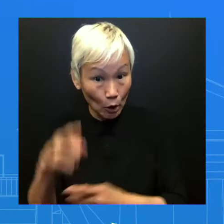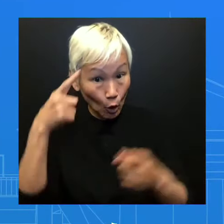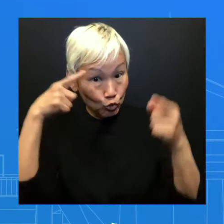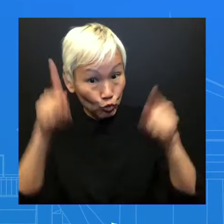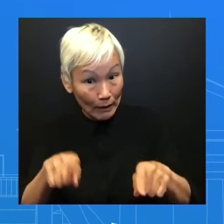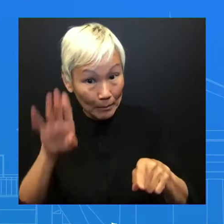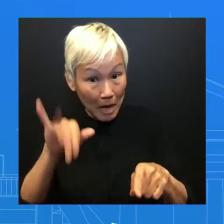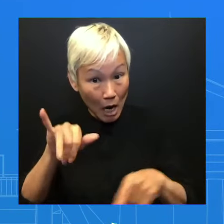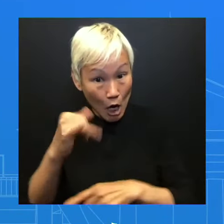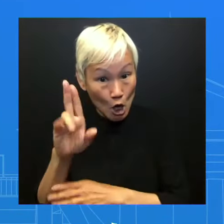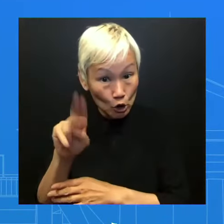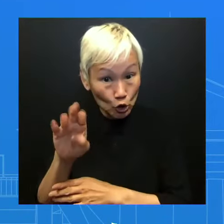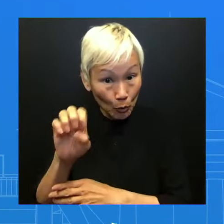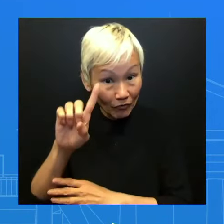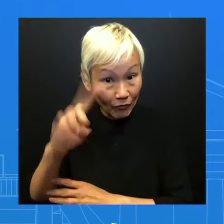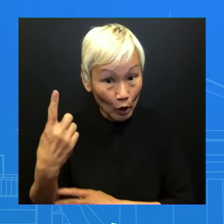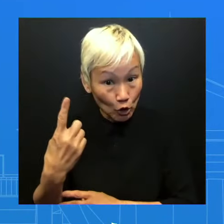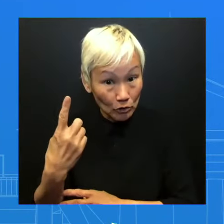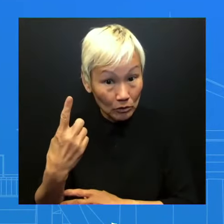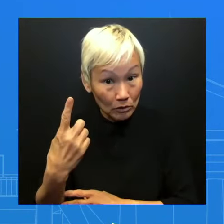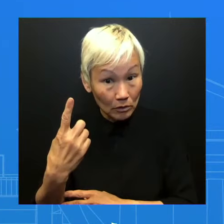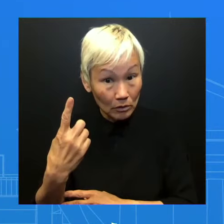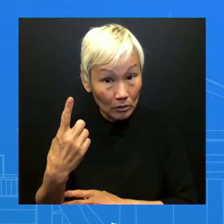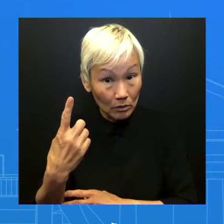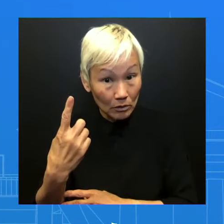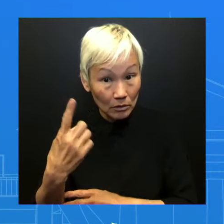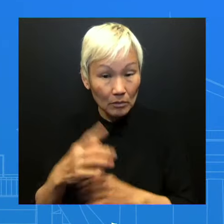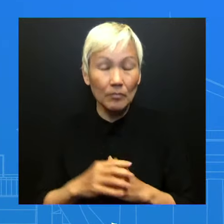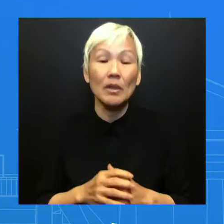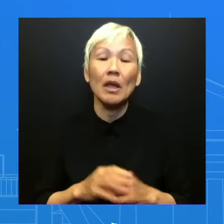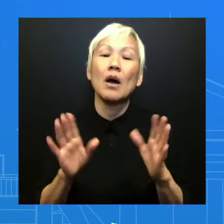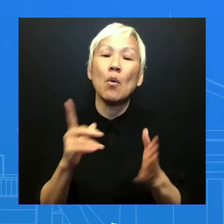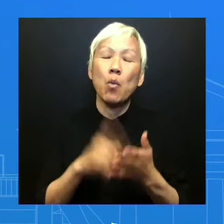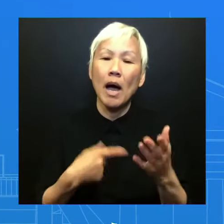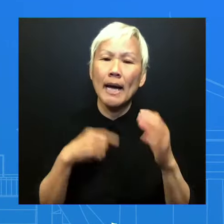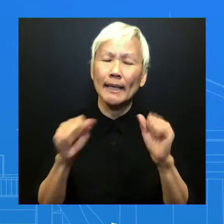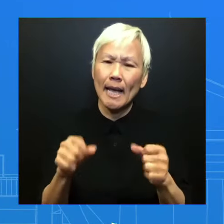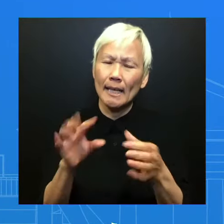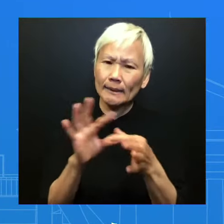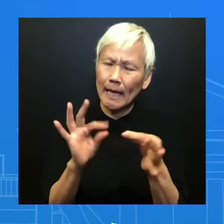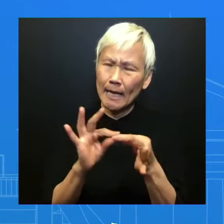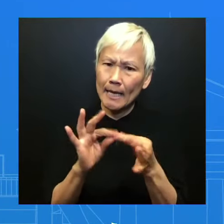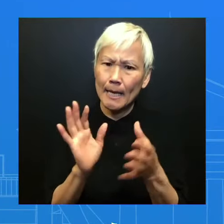is I can, you know, guess -- forward -- you know, send you to, refer you to Secretary Yellen,